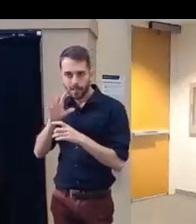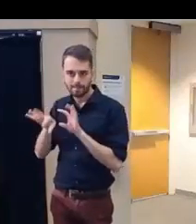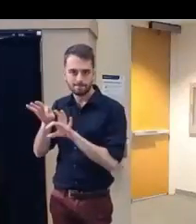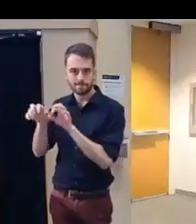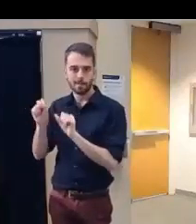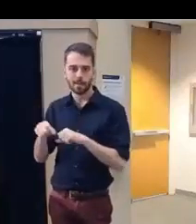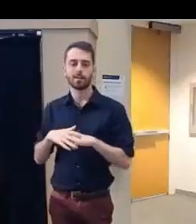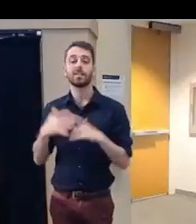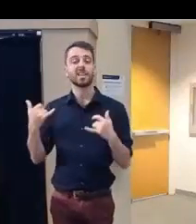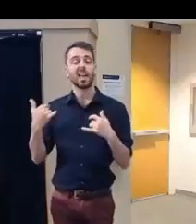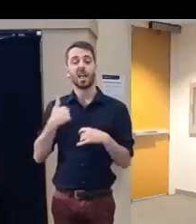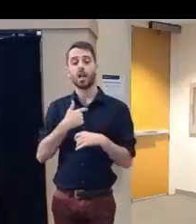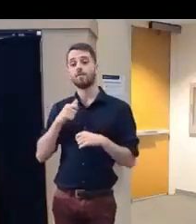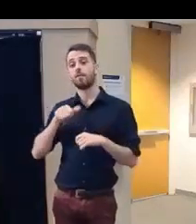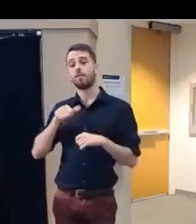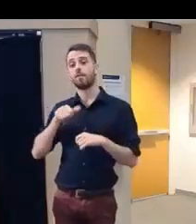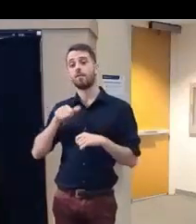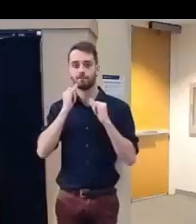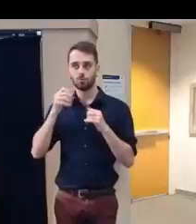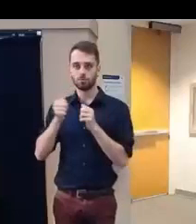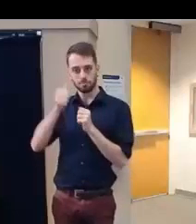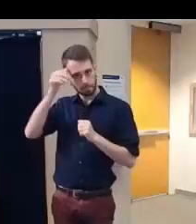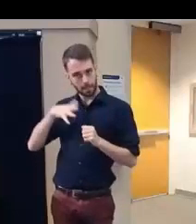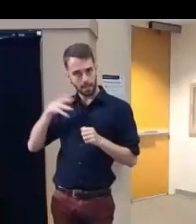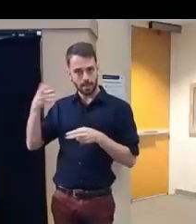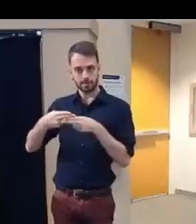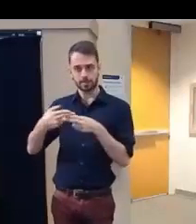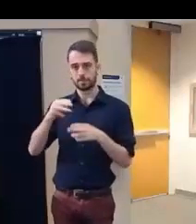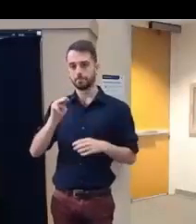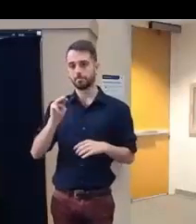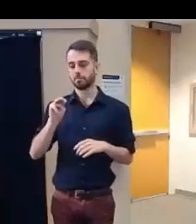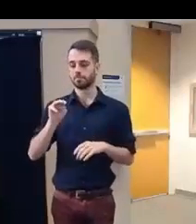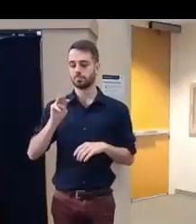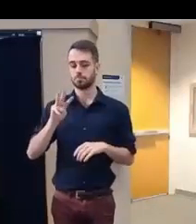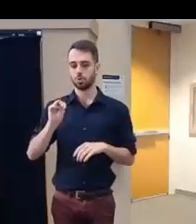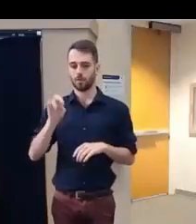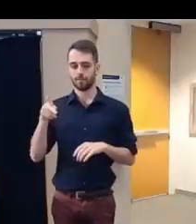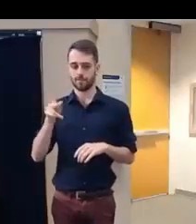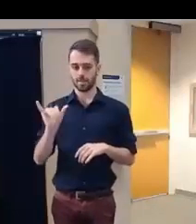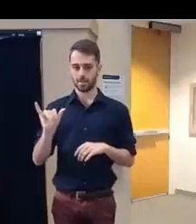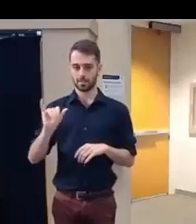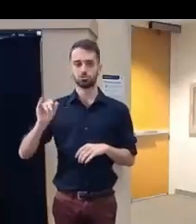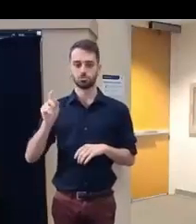interview with Justin Murphy so these are just some examples and in the interest of time I'm